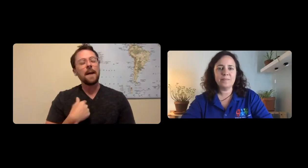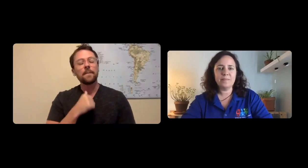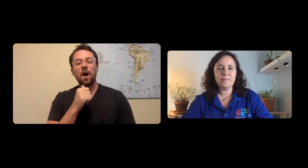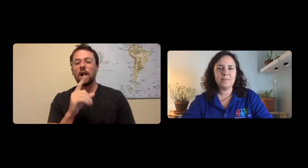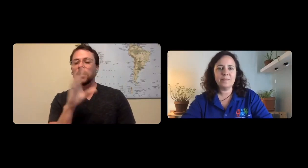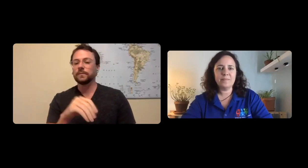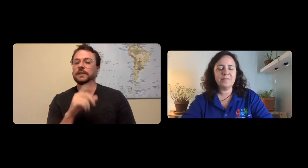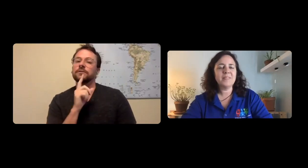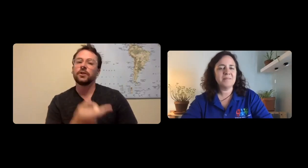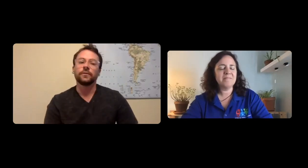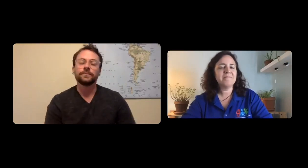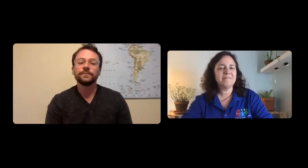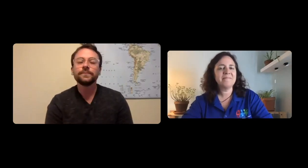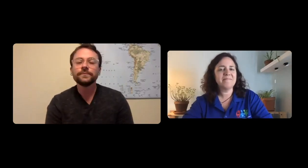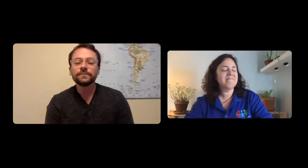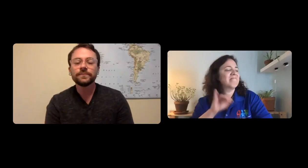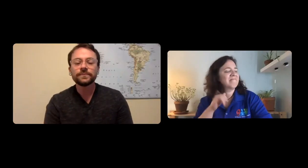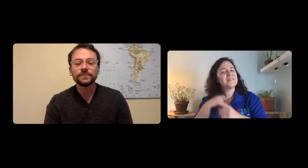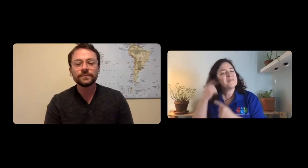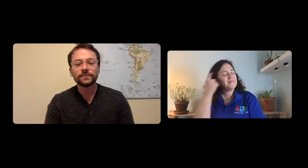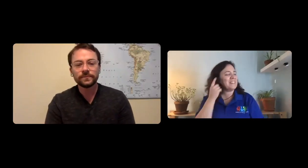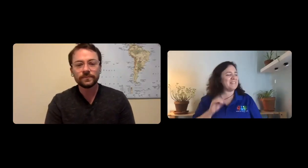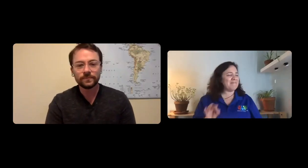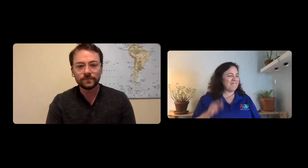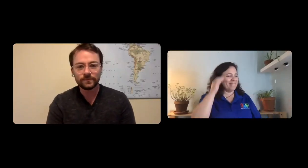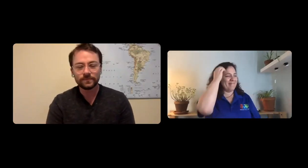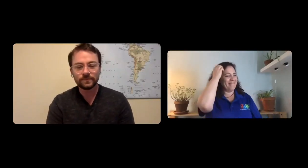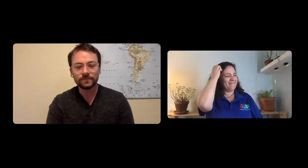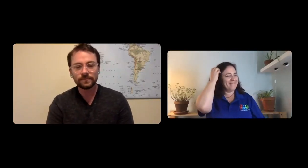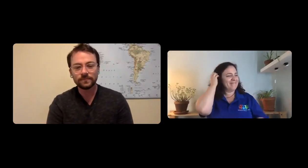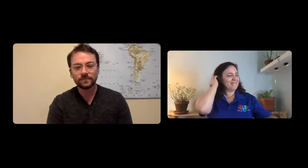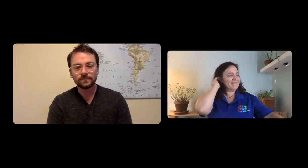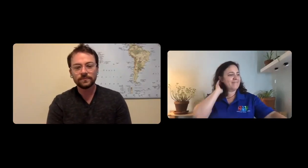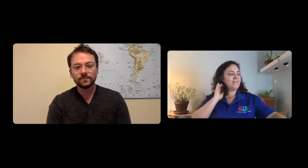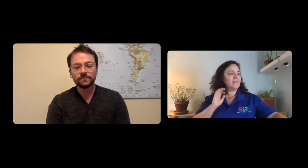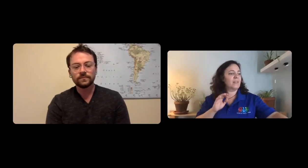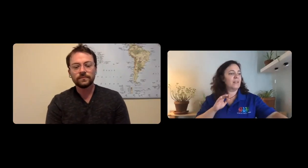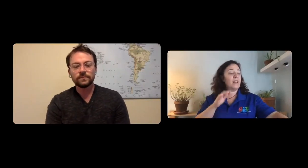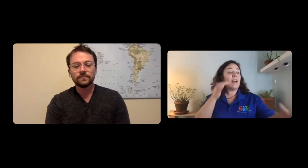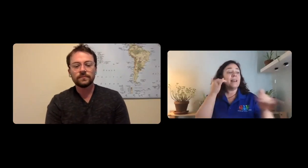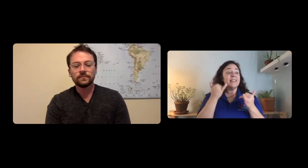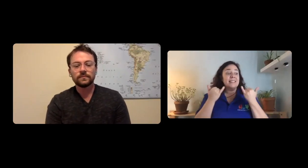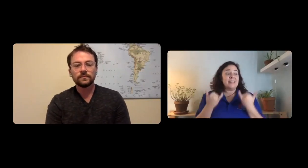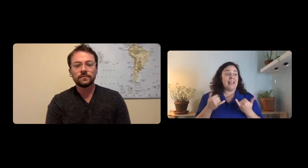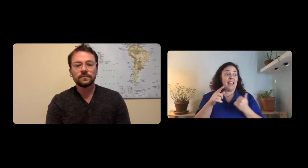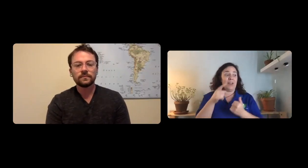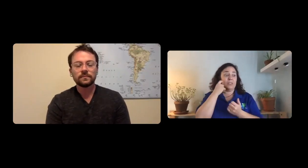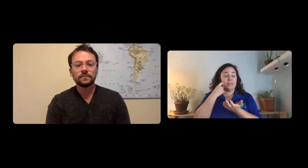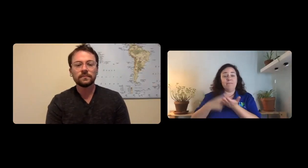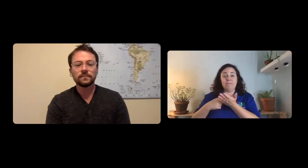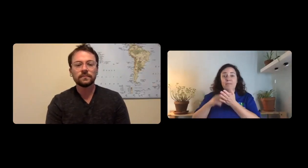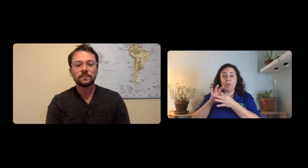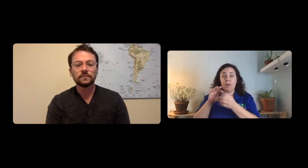So for parents of trans children, I think there are some resources but I don't believe